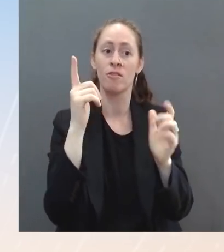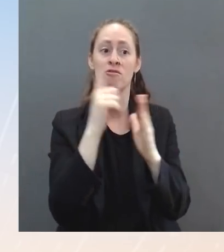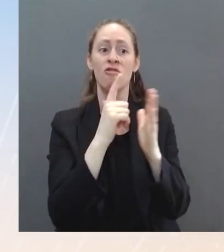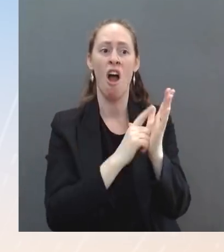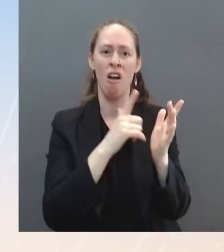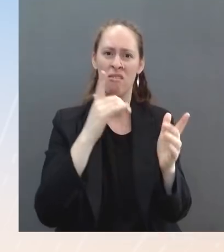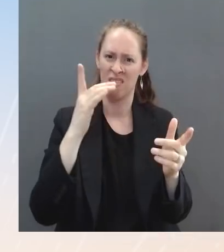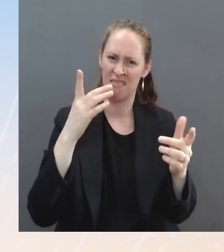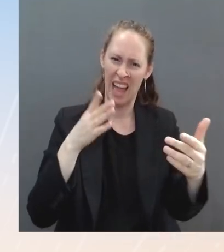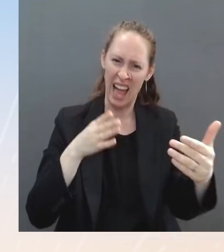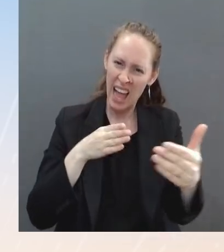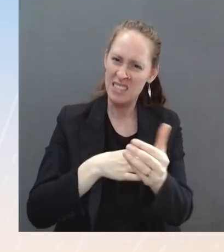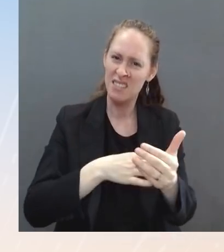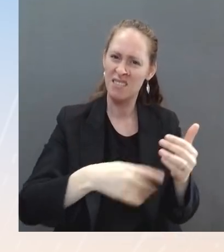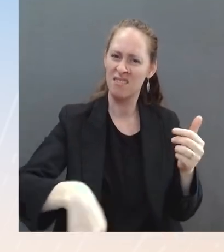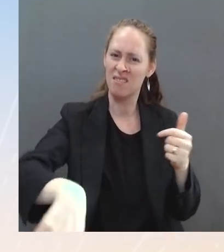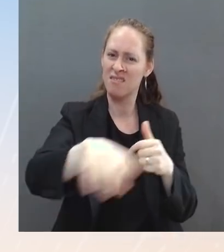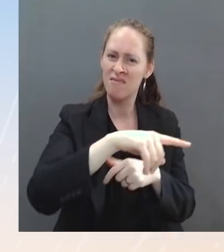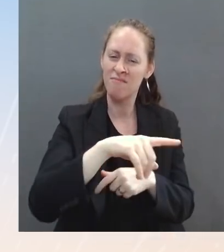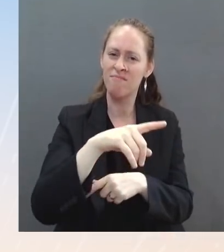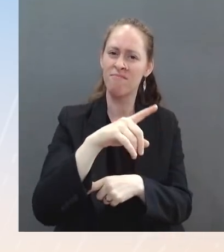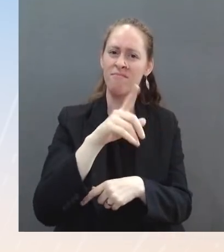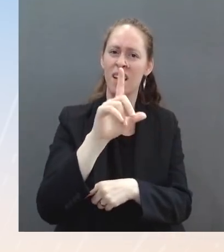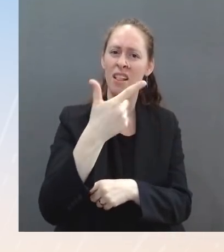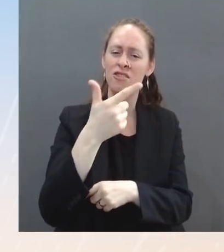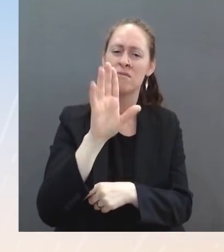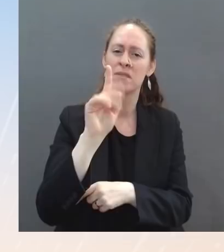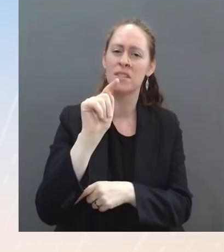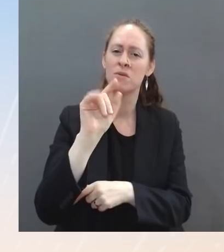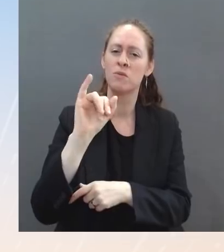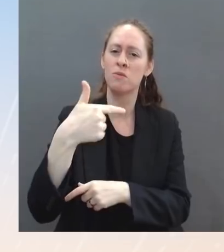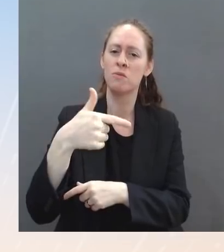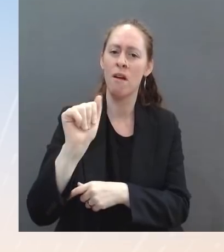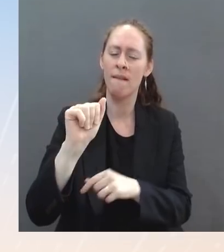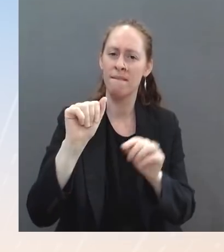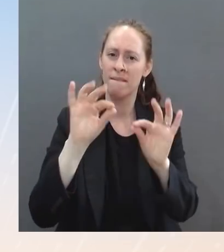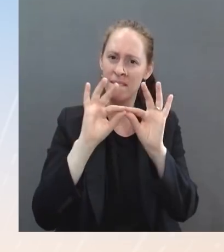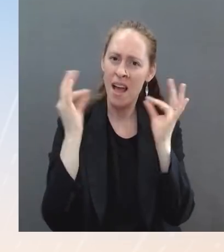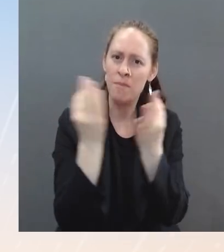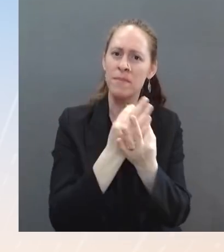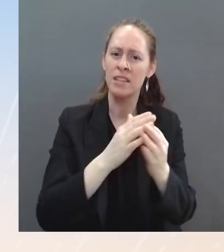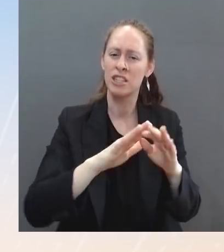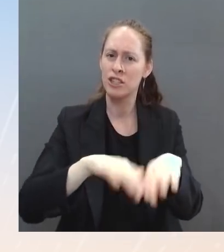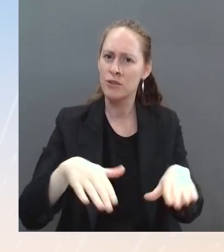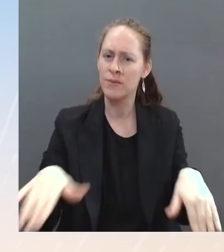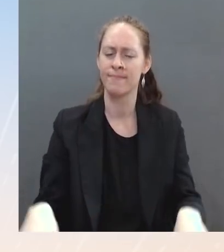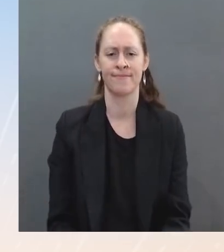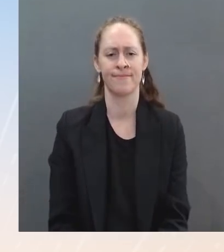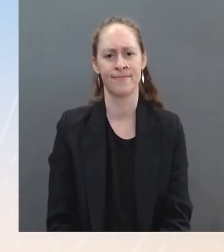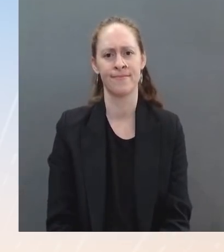announced new steps that will improve the travel experience for transgender Americans. And the Department of Health and Human Services